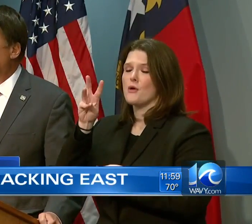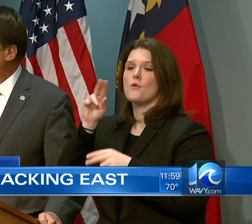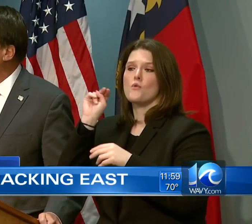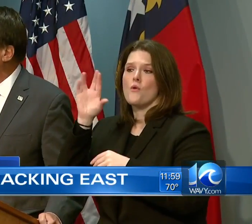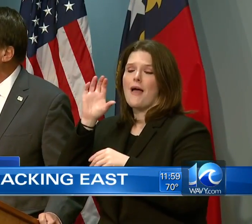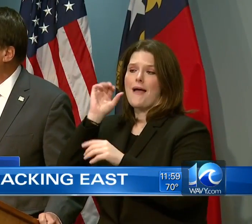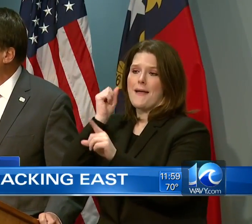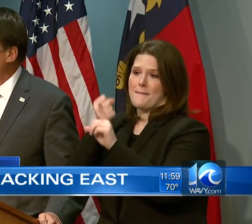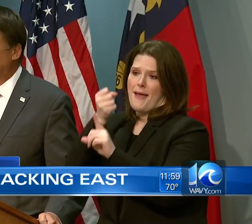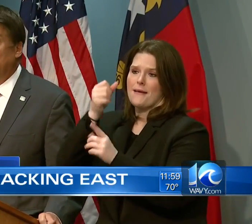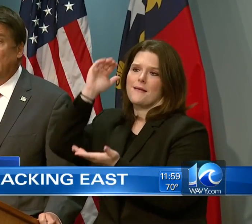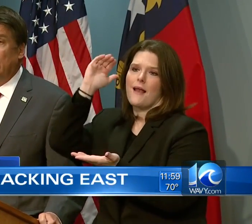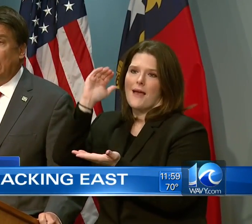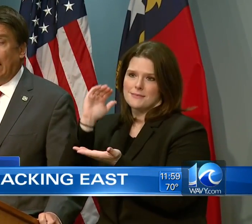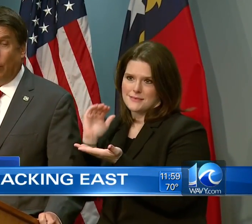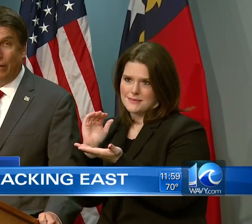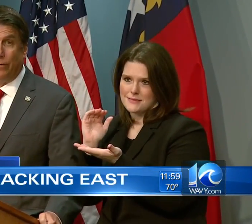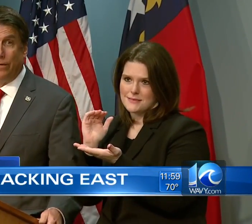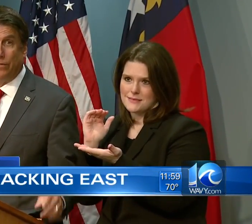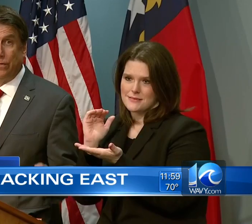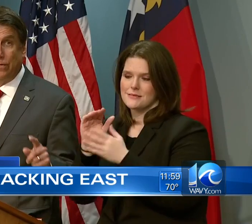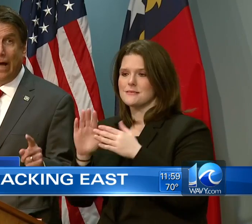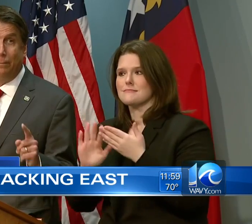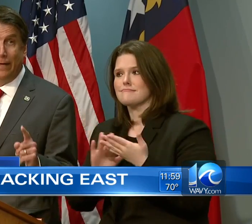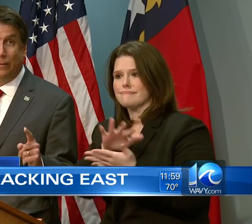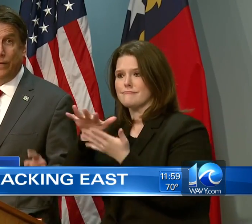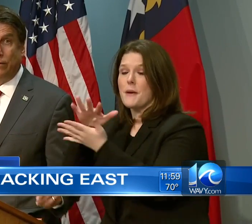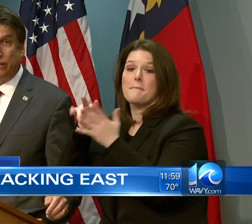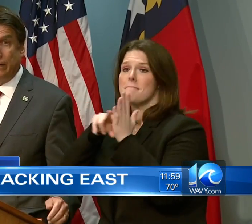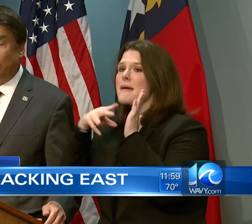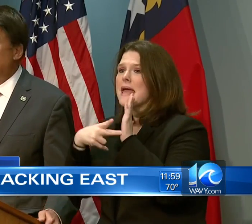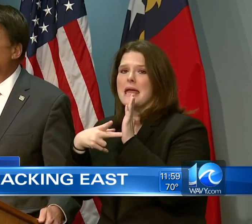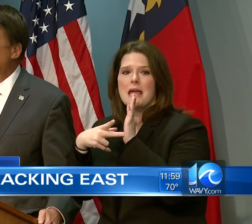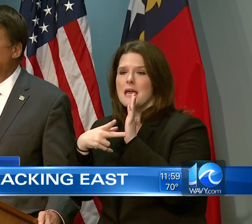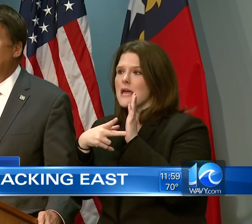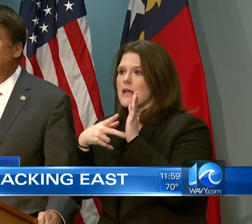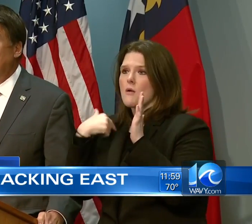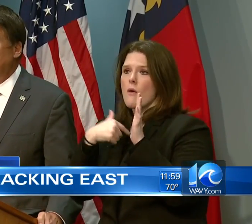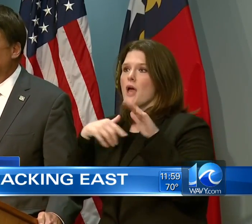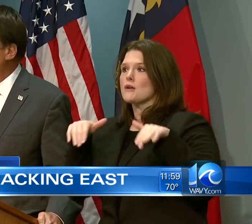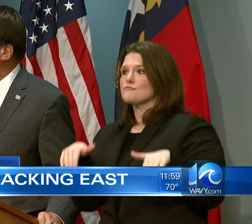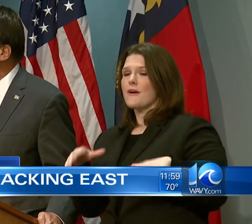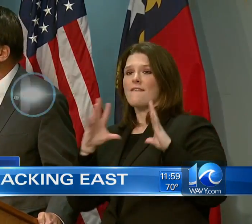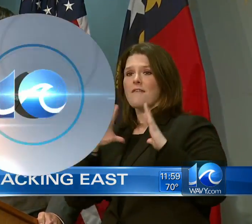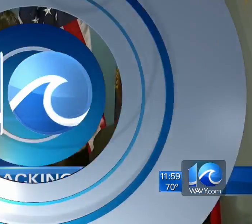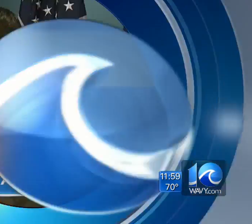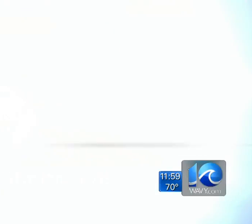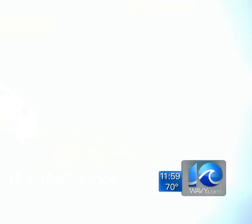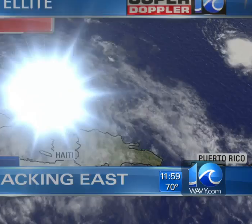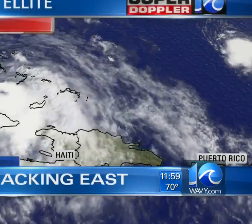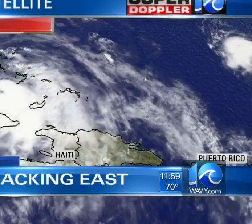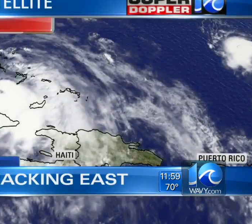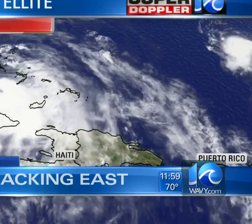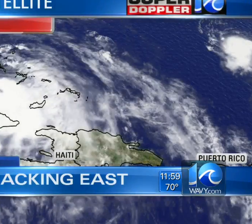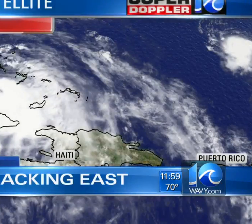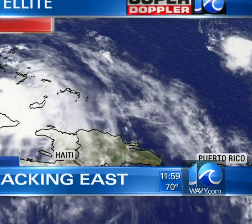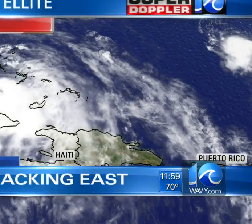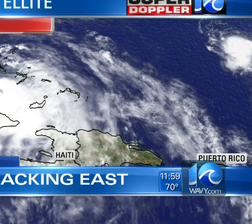7;43;06 "THE NORTH CAROLINA IMPACT IS MUCH MUCH LESS - HOWEVER THIS DOES NOT MEAN WE DON'T KEEP PUR GUARDS UP."